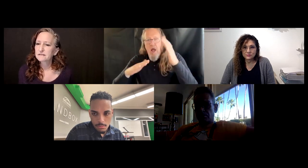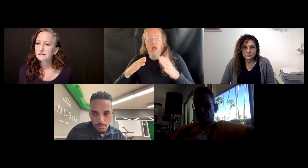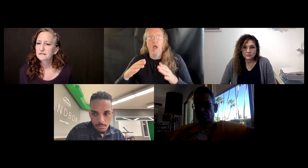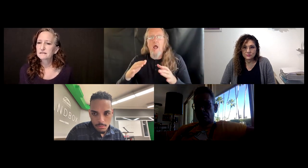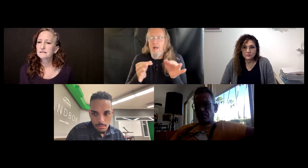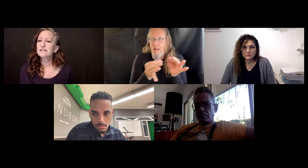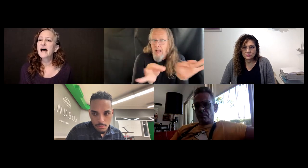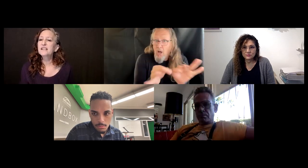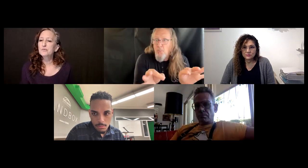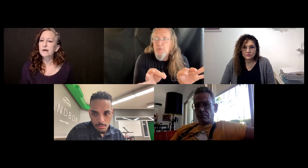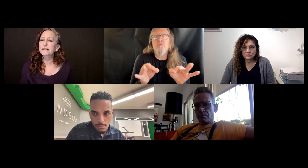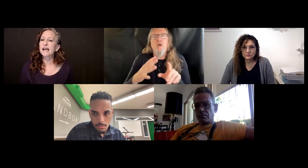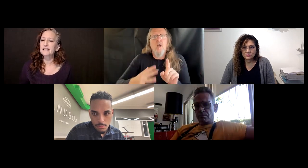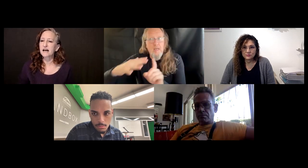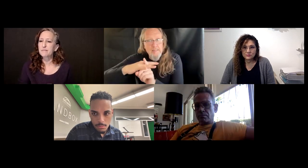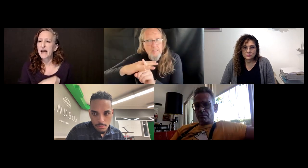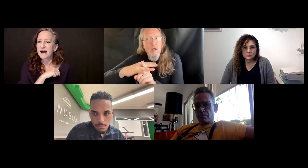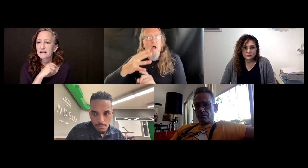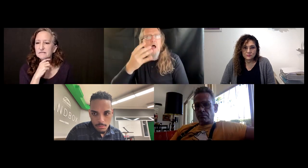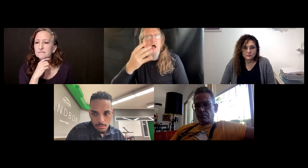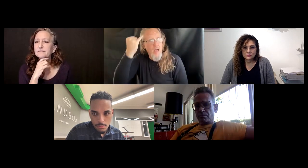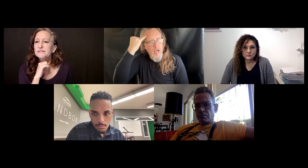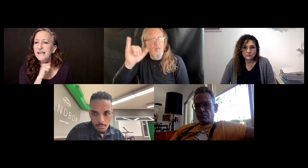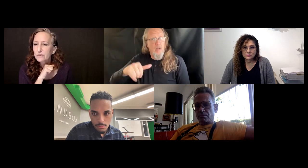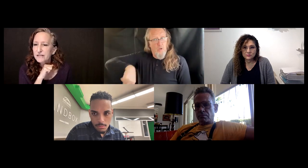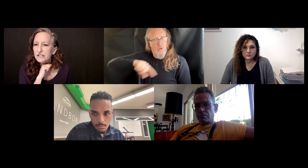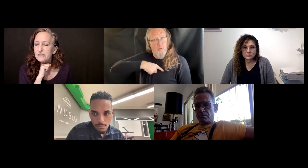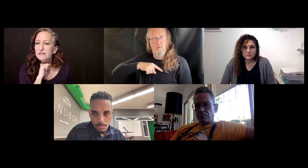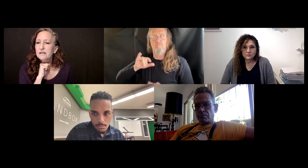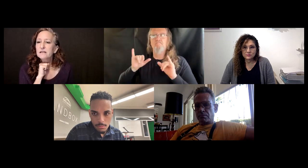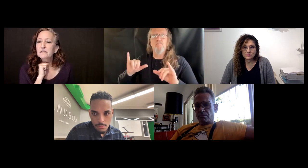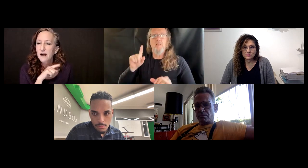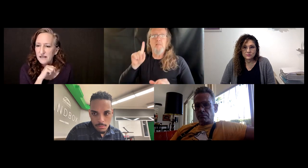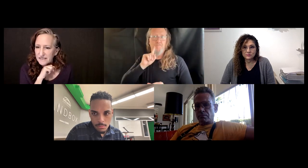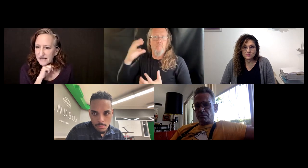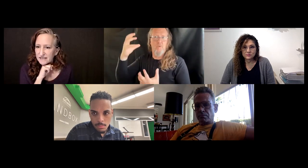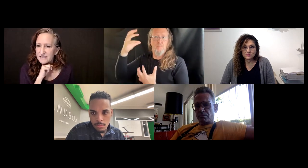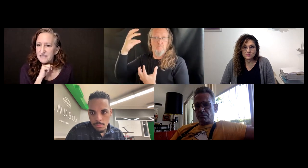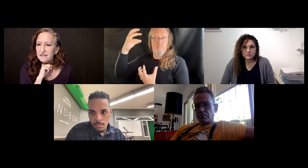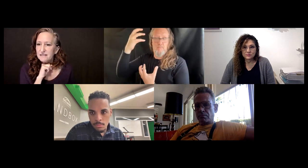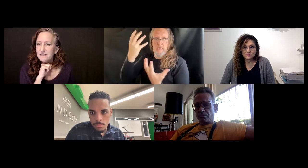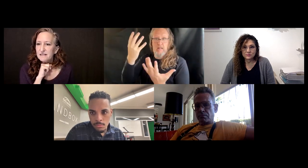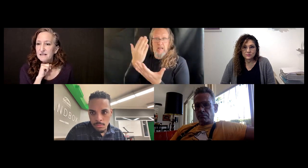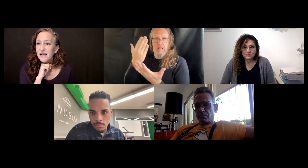That's what I would like to unpack, language context.